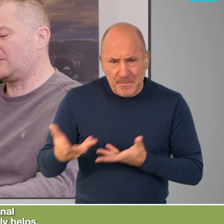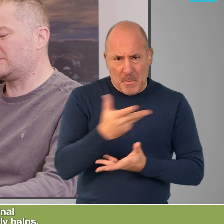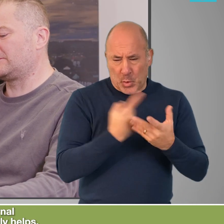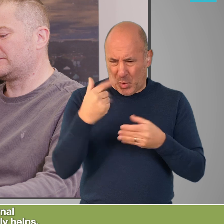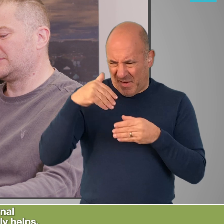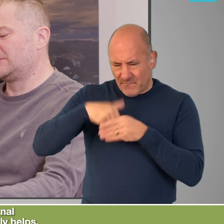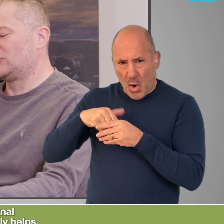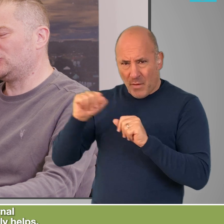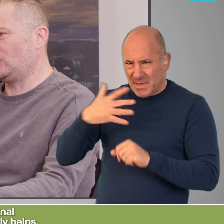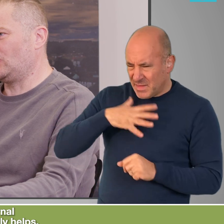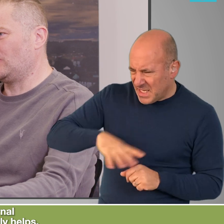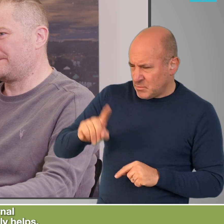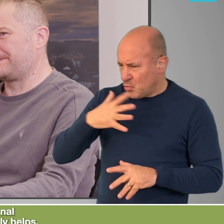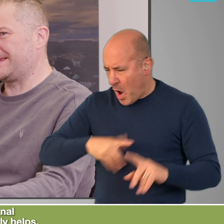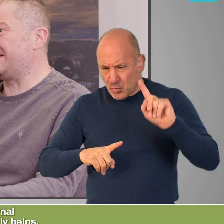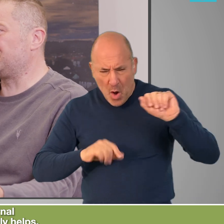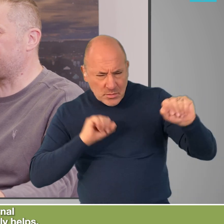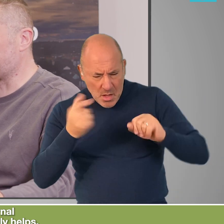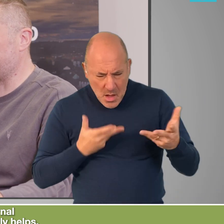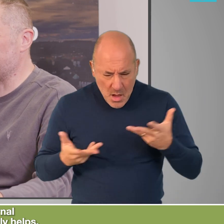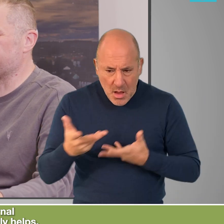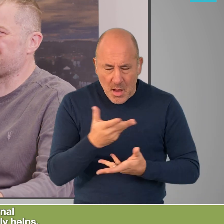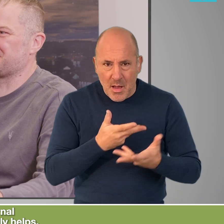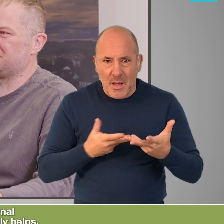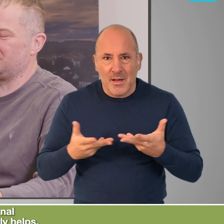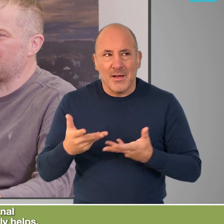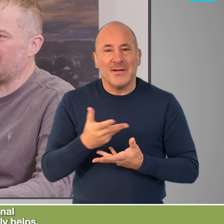of your internal stakeholders really helps.